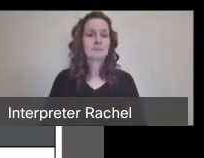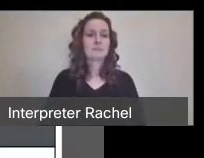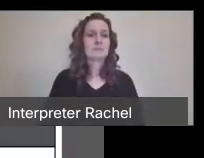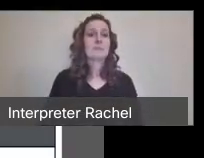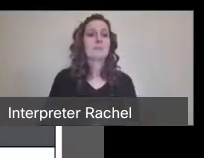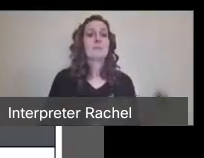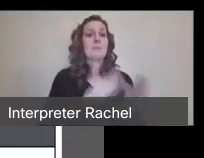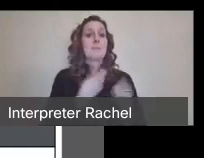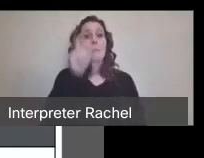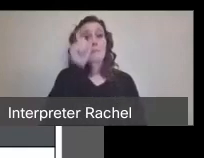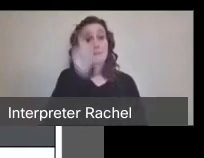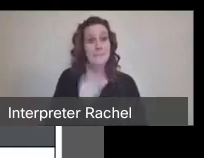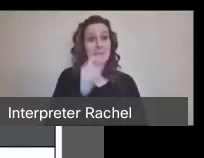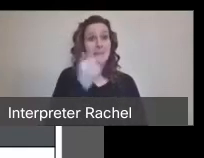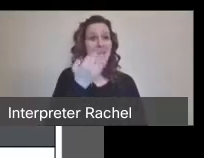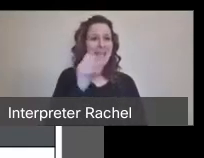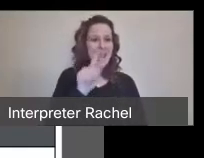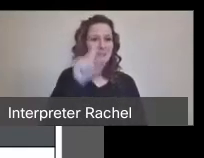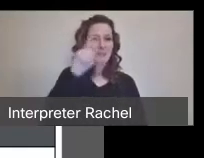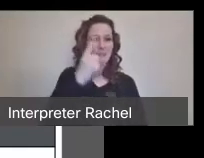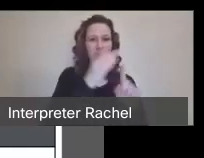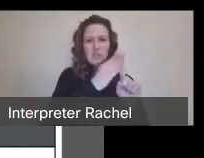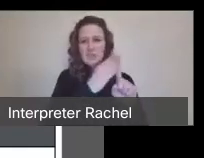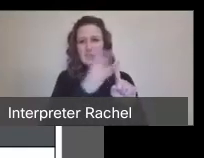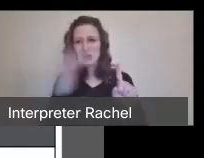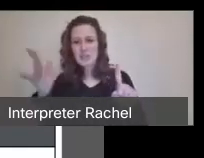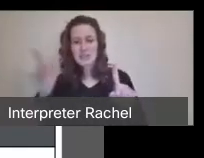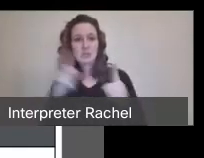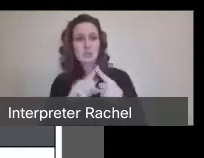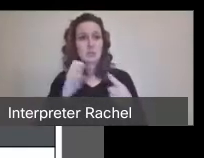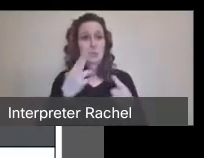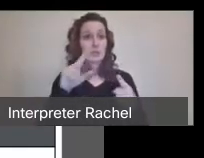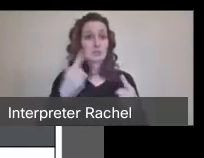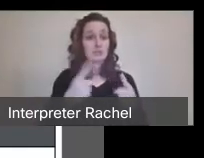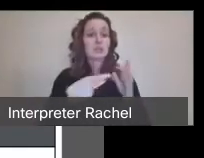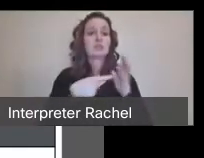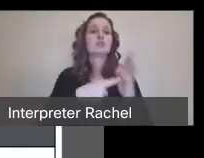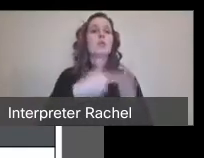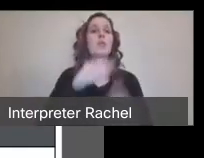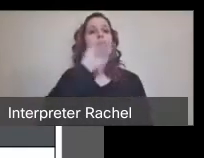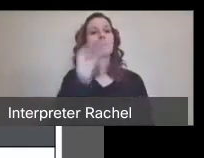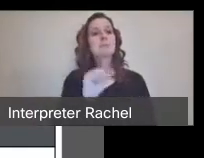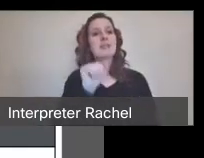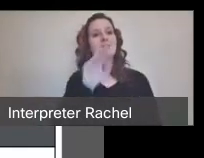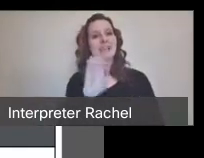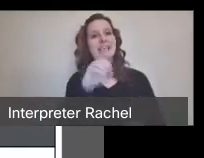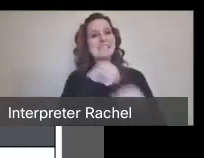beginning with April 1st, show the percent of cases within each of those cohorts and whether they've